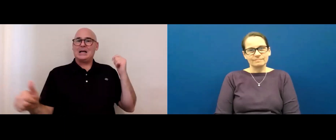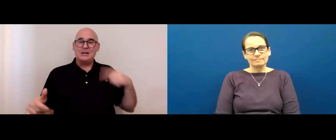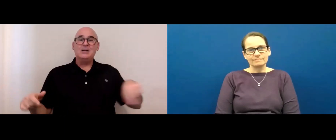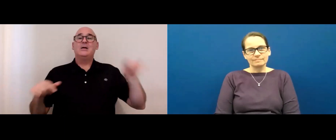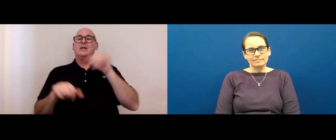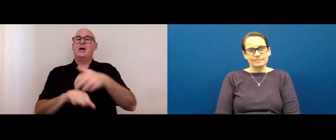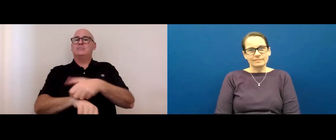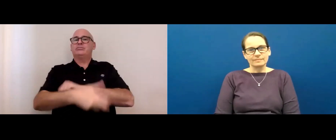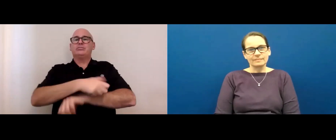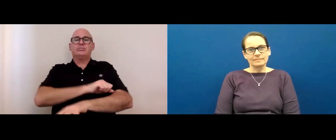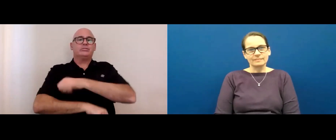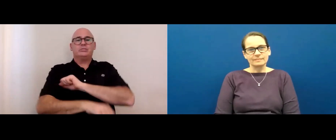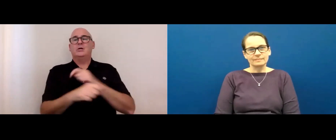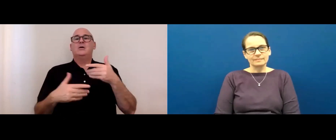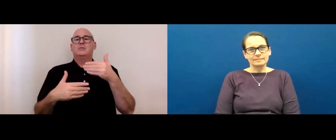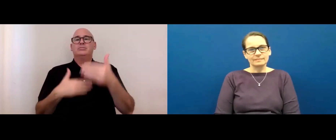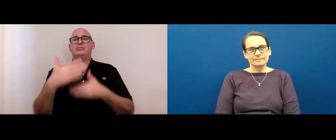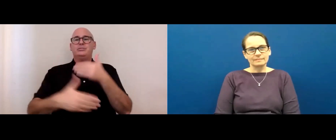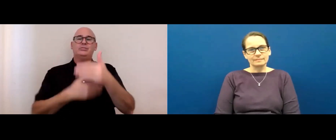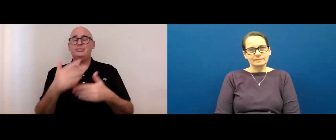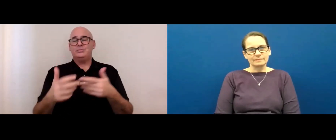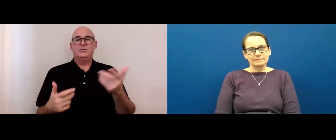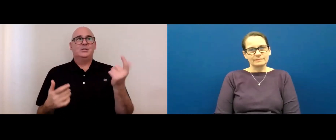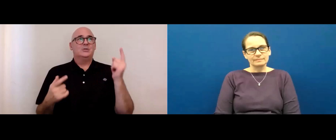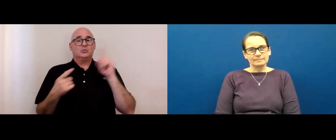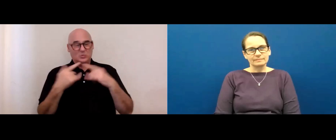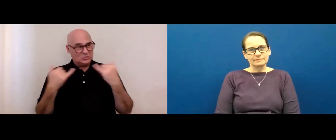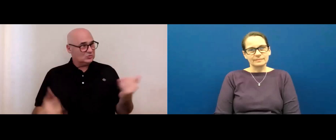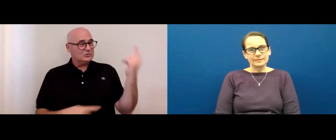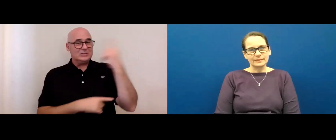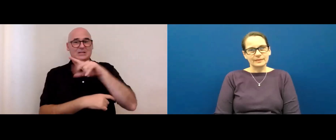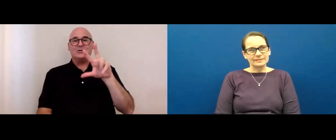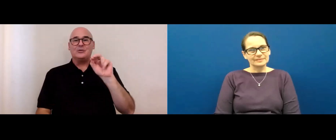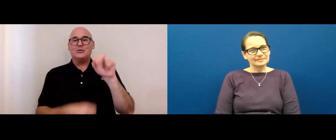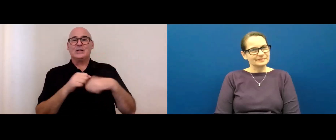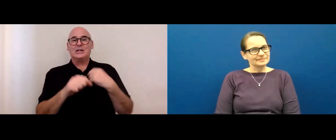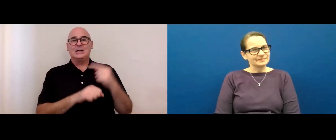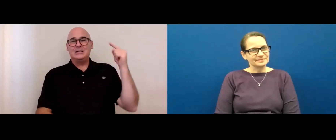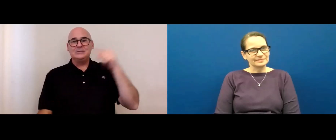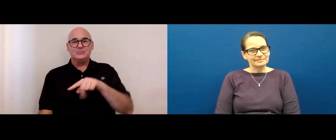that deaf and hard of hearing services are not behind we need to roll up our sleeves